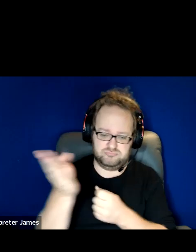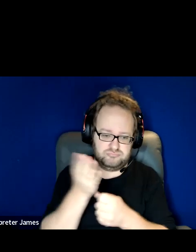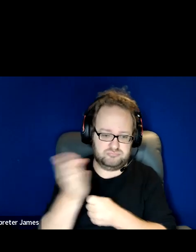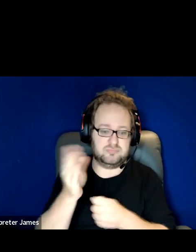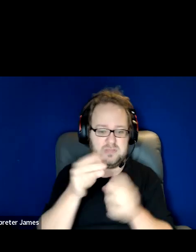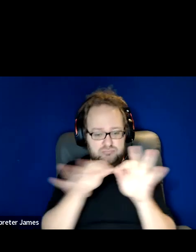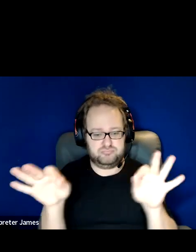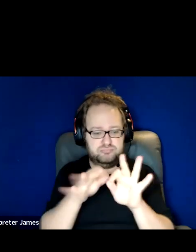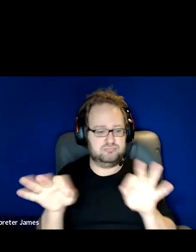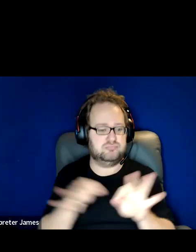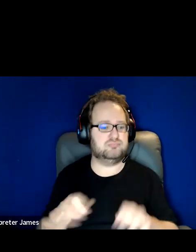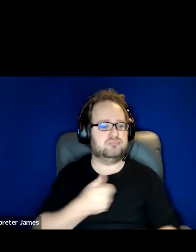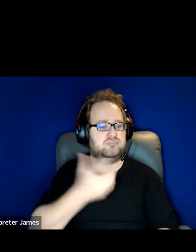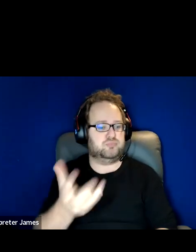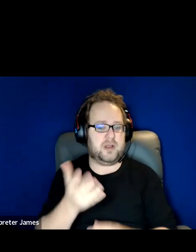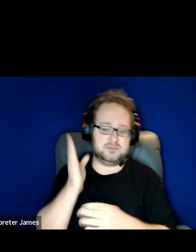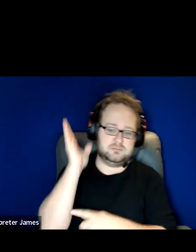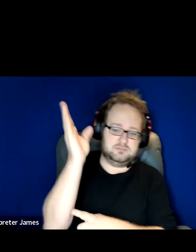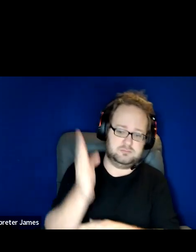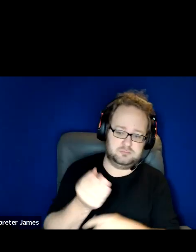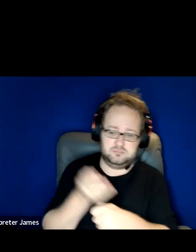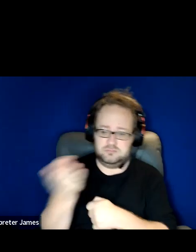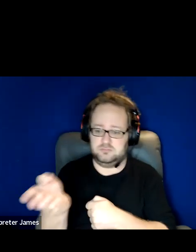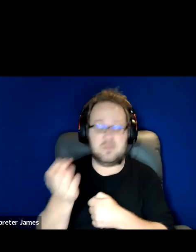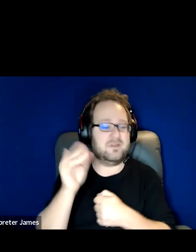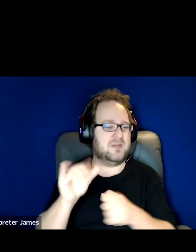and accessible to everyone and to implement